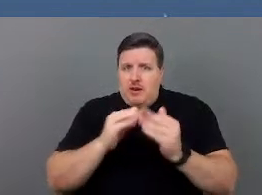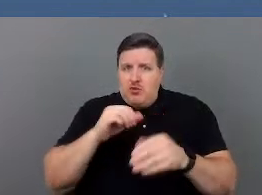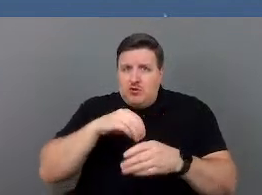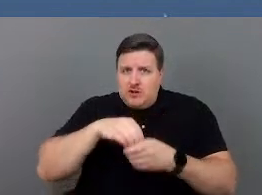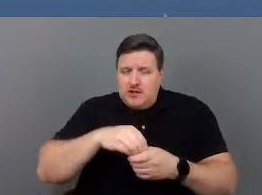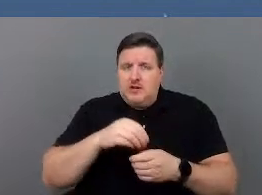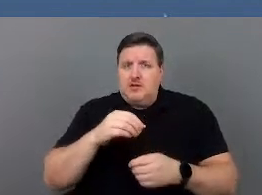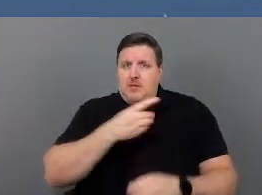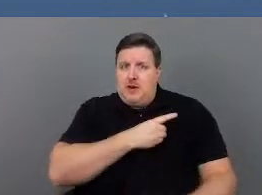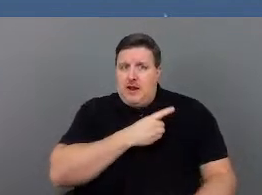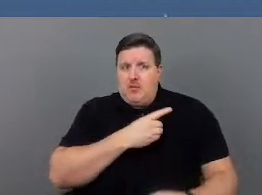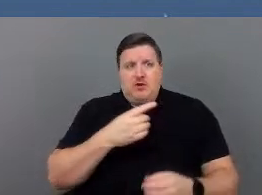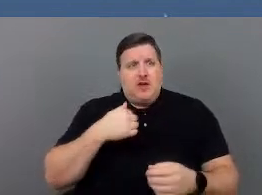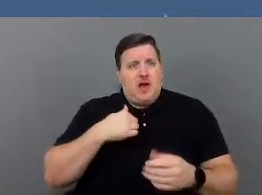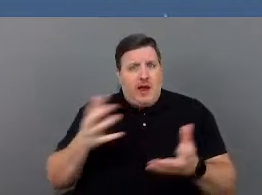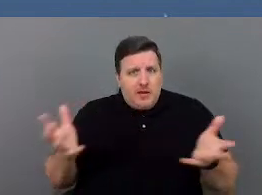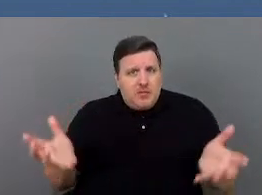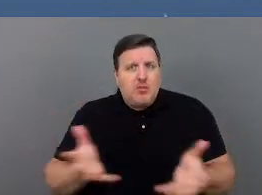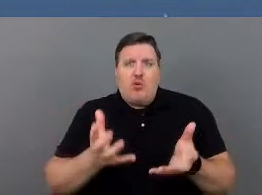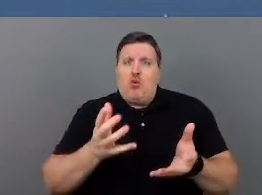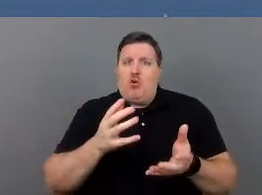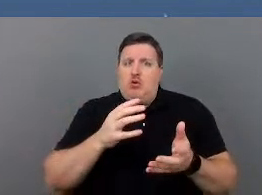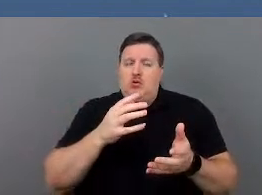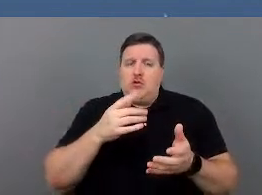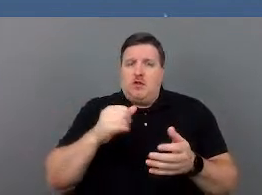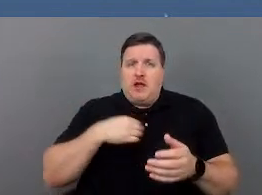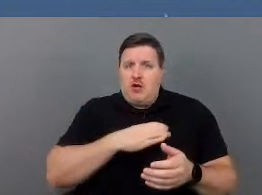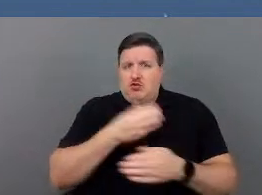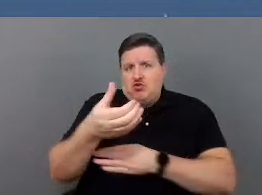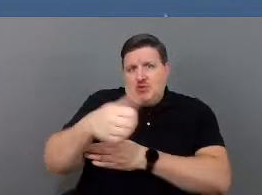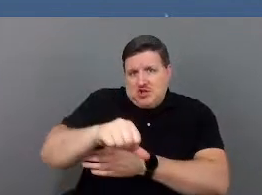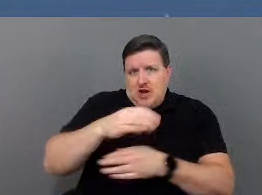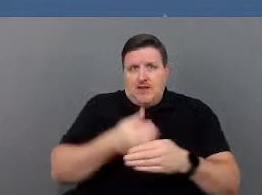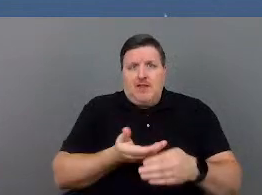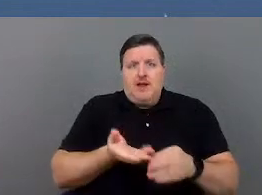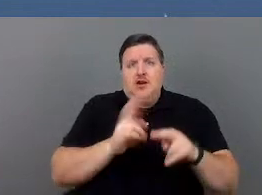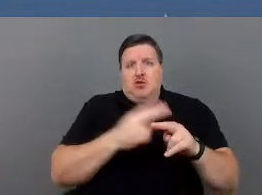ACTUALLY BUILD UP OUR COMMUNITIES SUCH AS AFFORDABLE HOUSING, MENTAL HEALTH, VIOLENCE PREVENTION, YOUTH